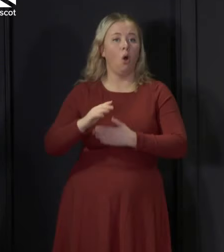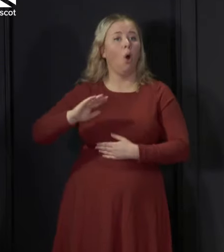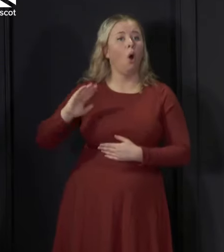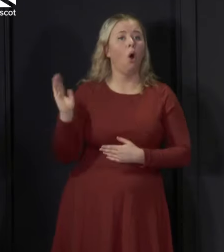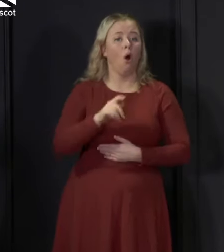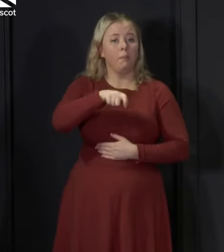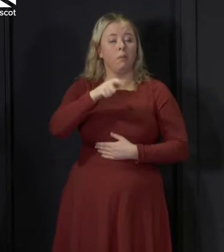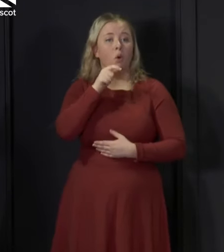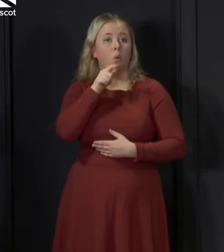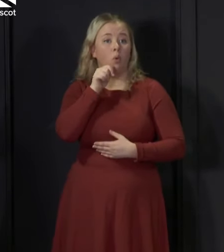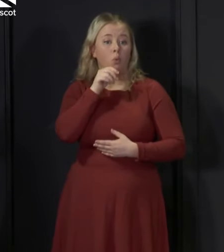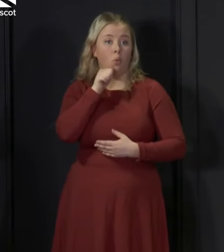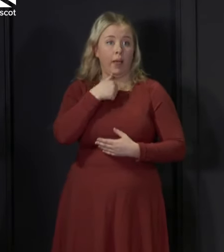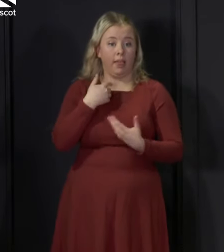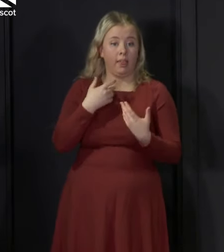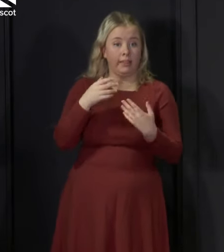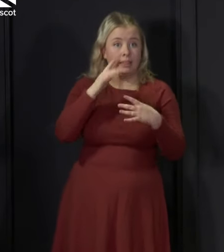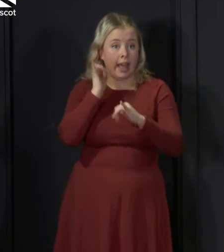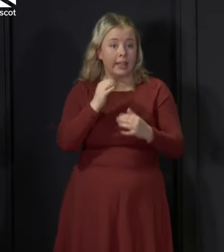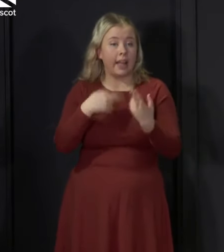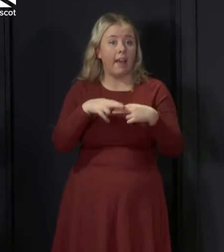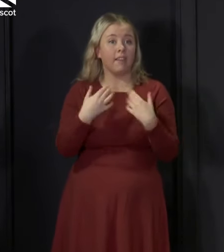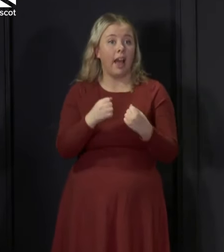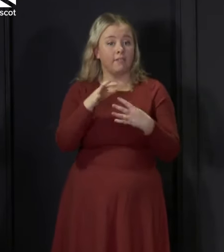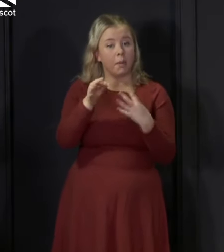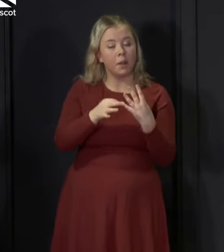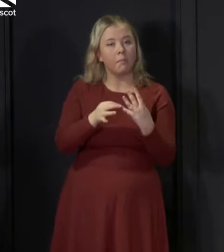Social care staff with symptoms or their families should be tested and we have worked with the